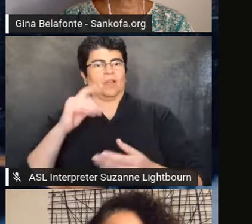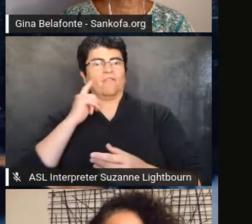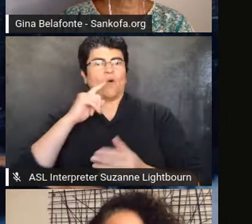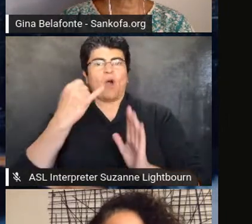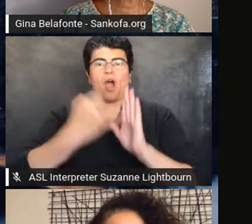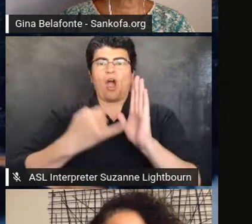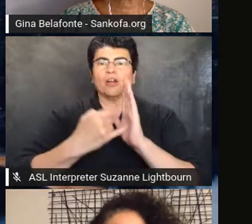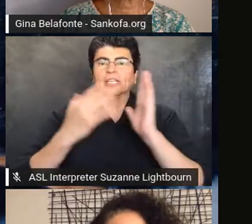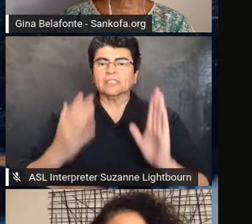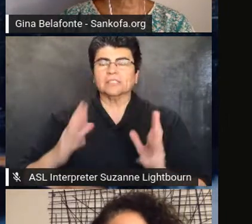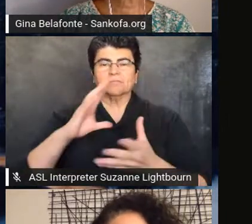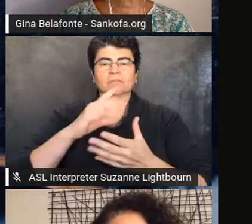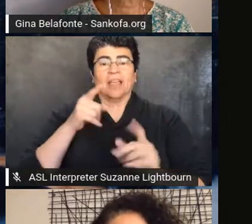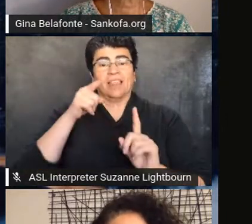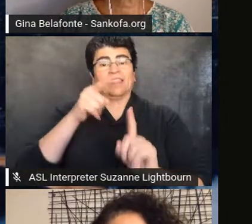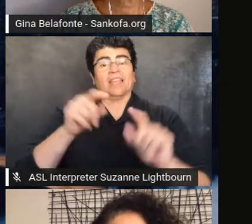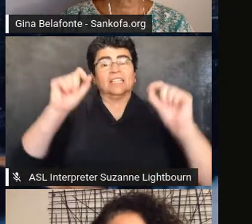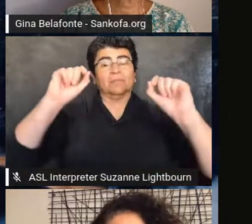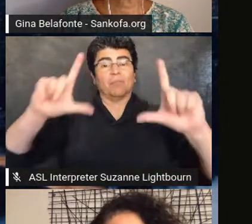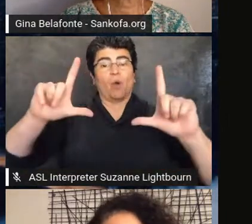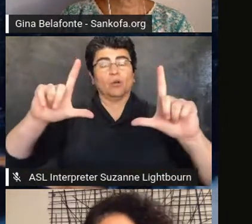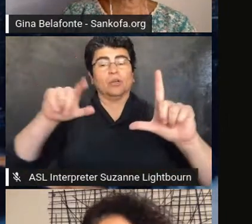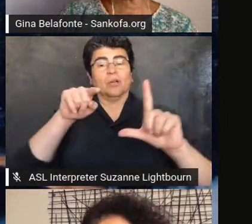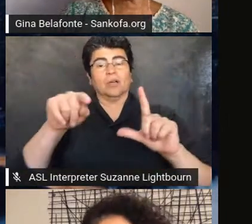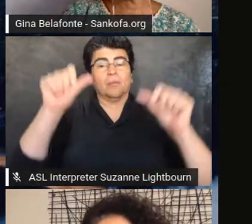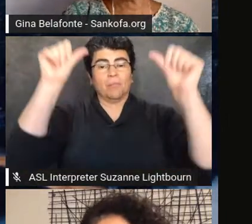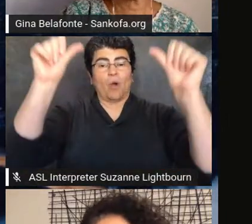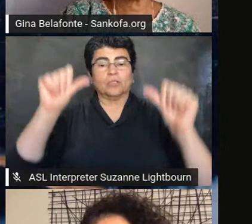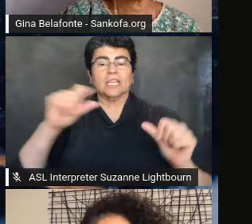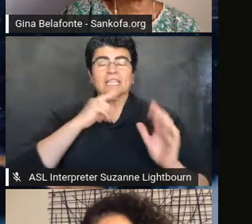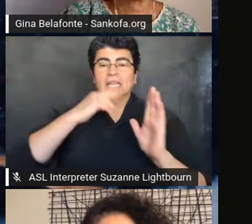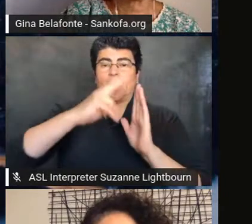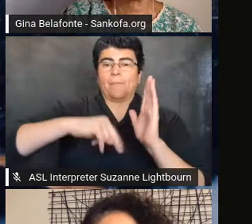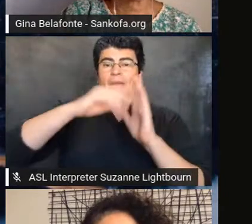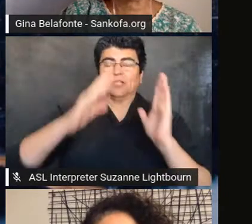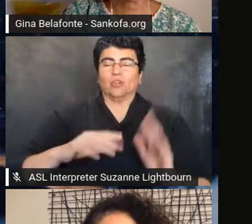This one is a painter, Francesco Marino,